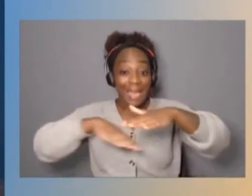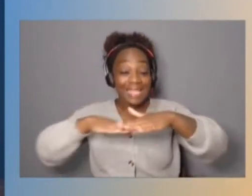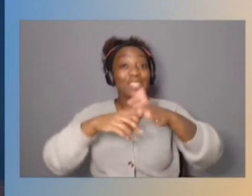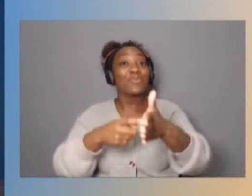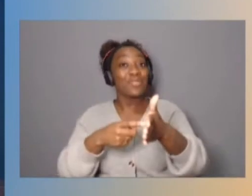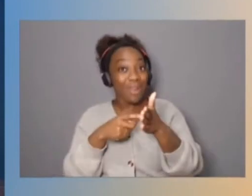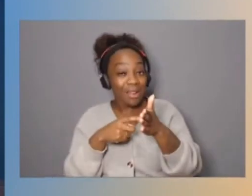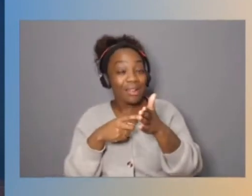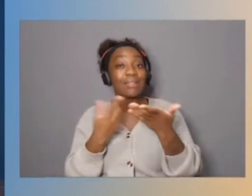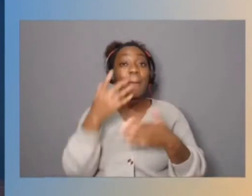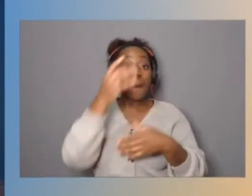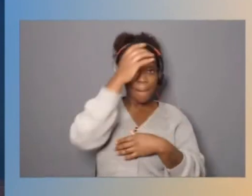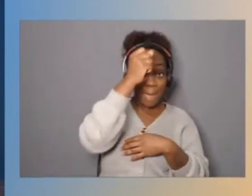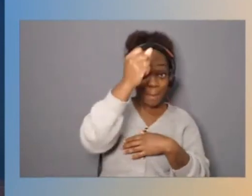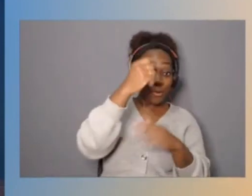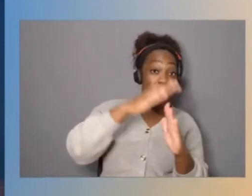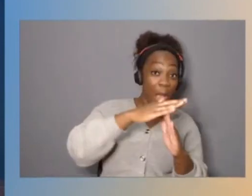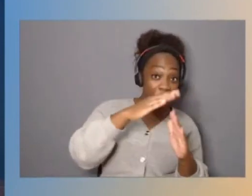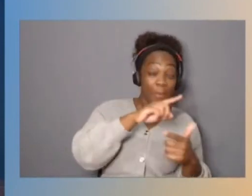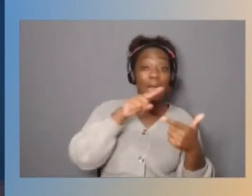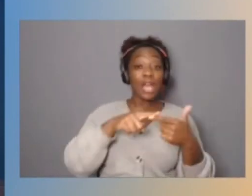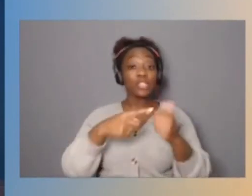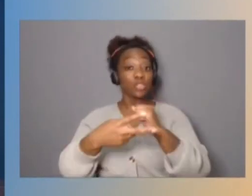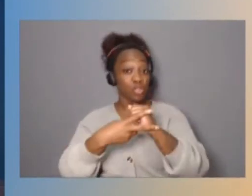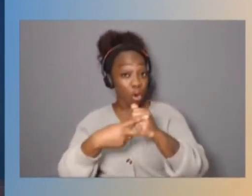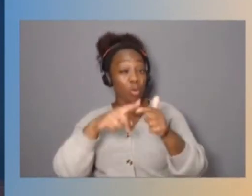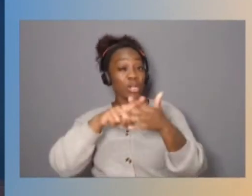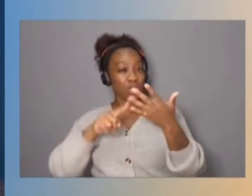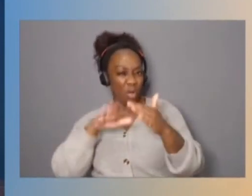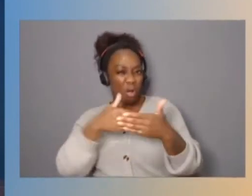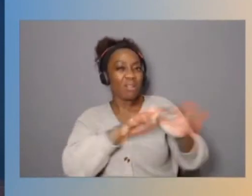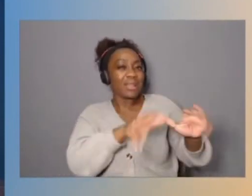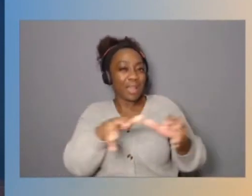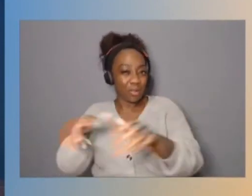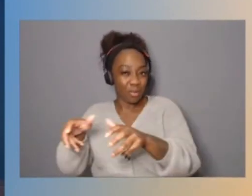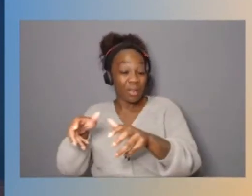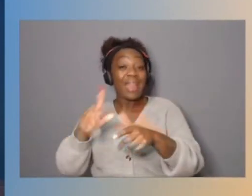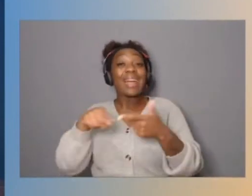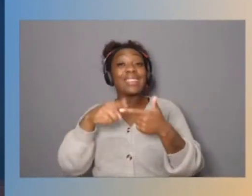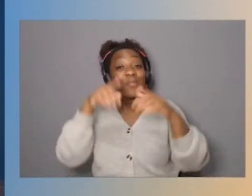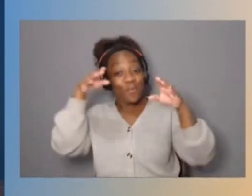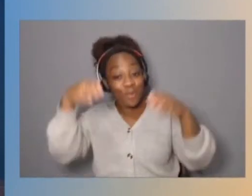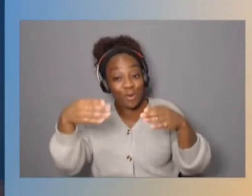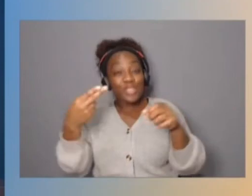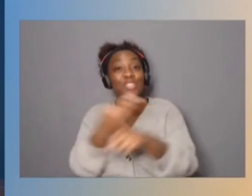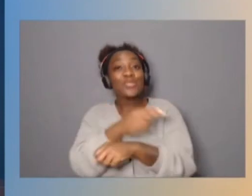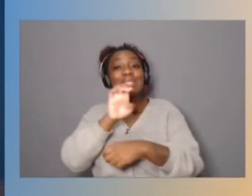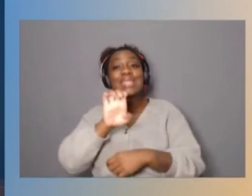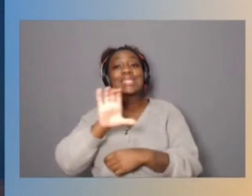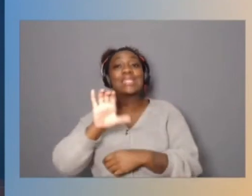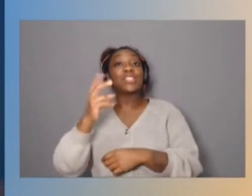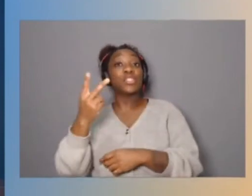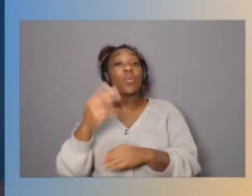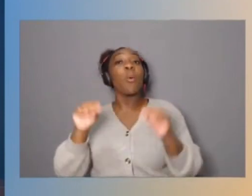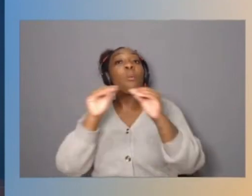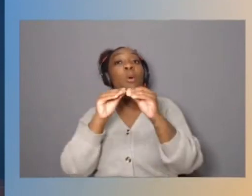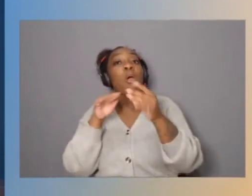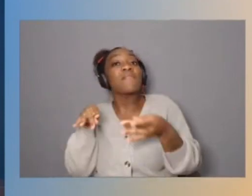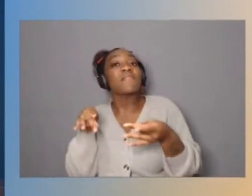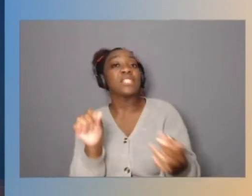and all the categories that we have. And focus on using EC2 efficiently, but you don't have to completely optimize from the get go.